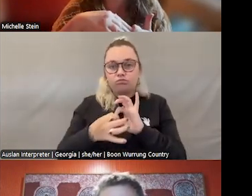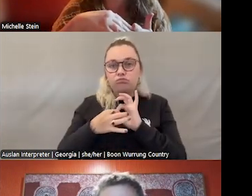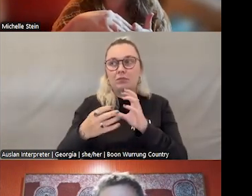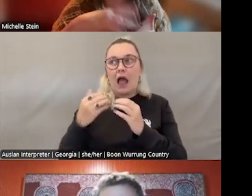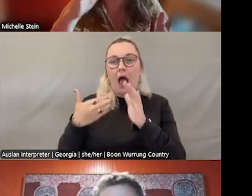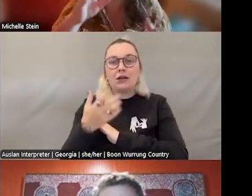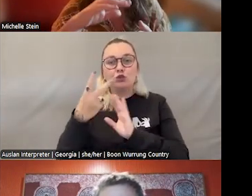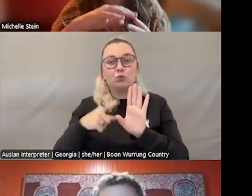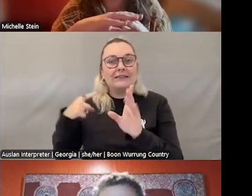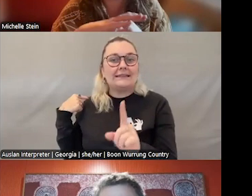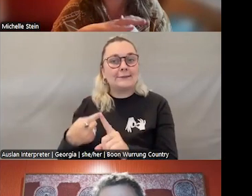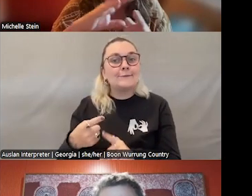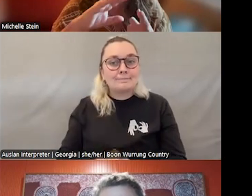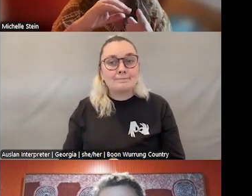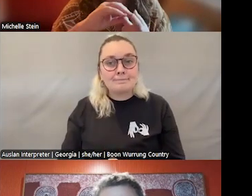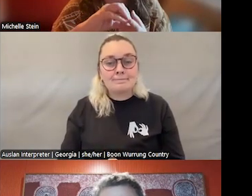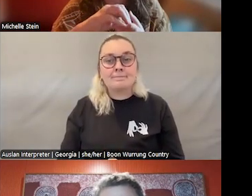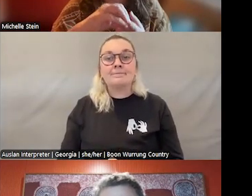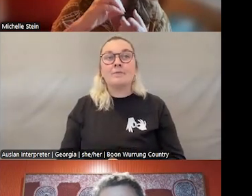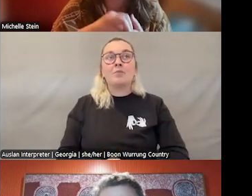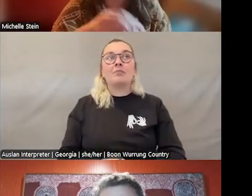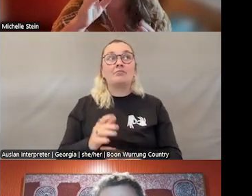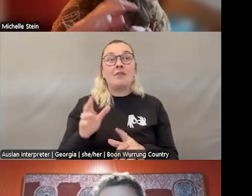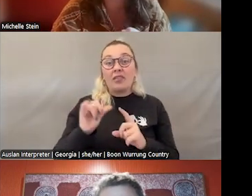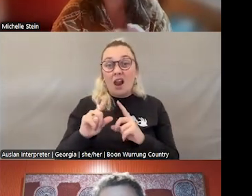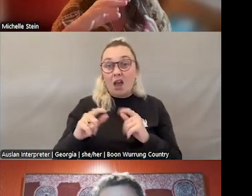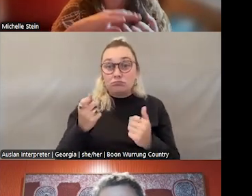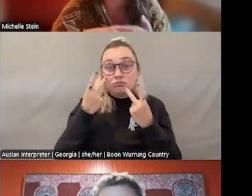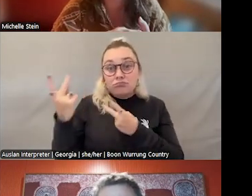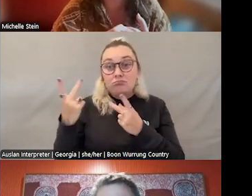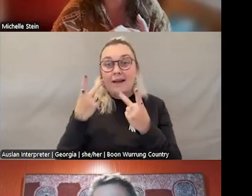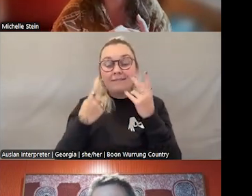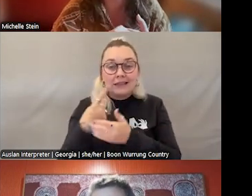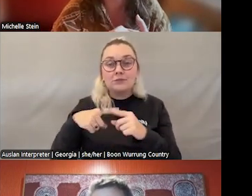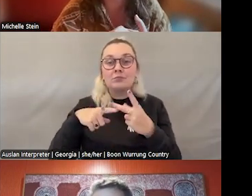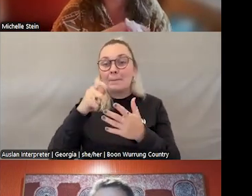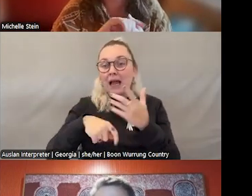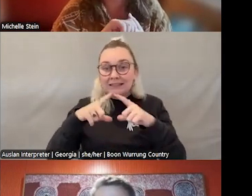in the organisation, either attending an event, buying a ticket or giving a donation.